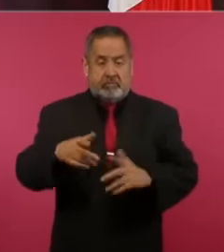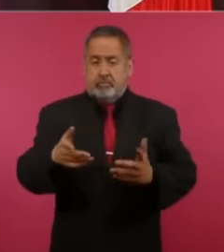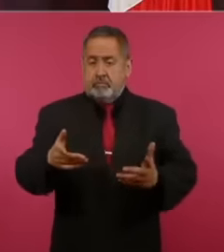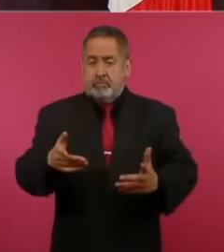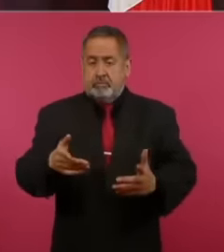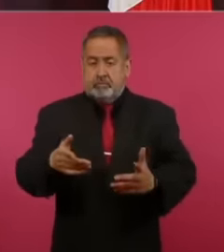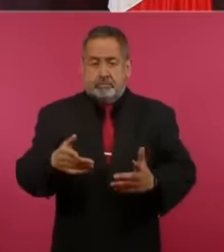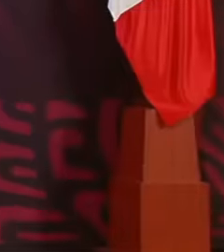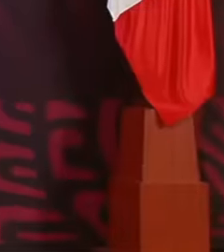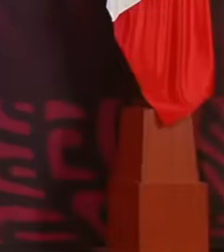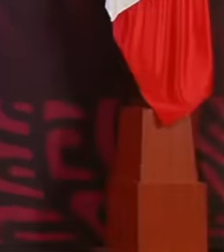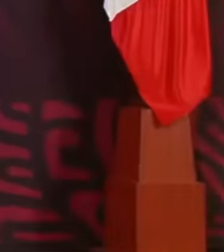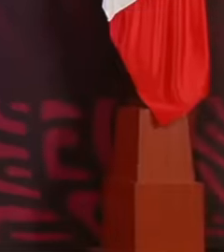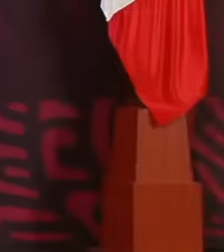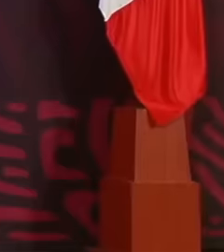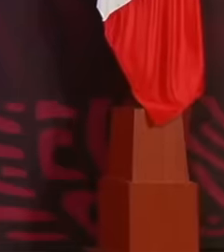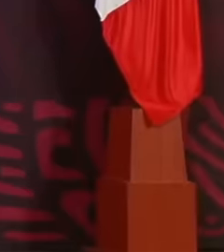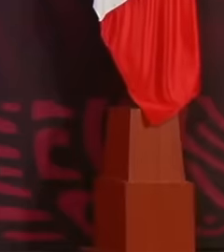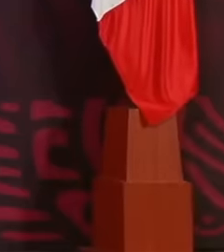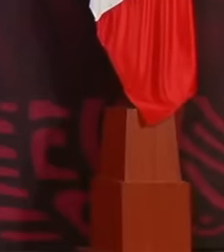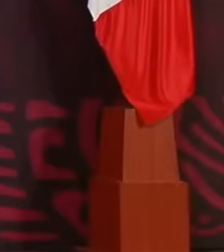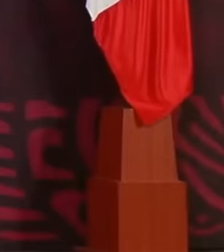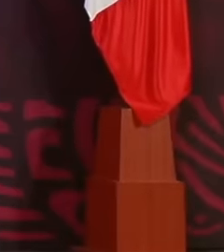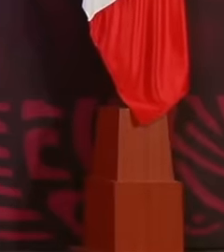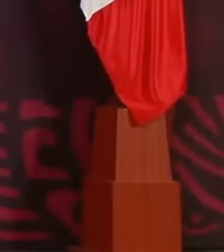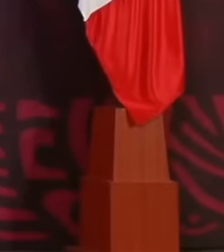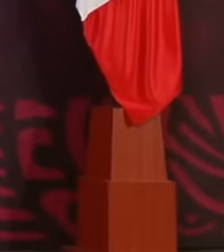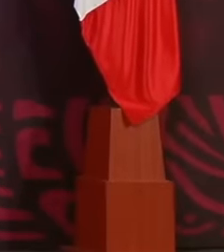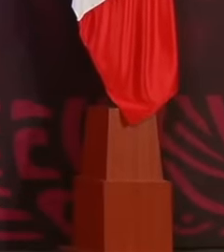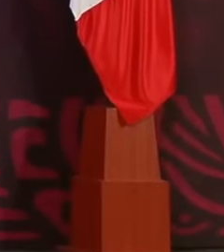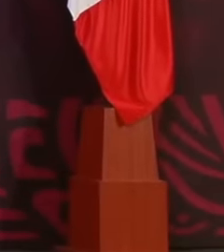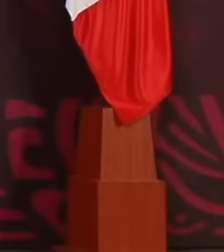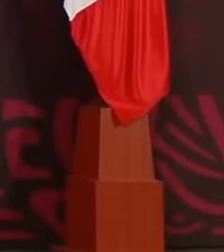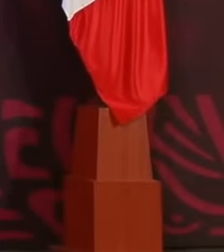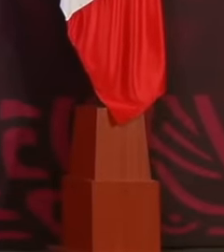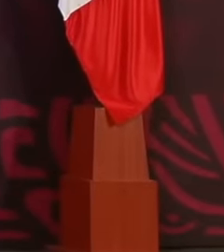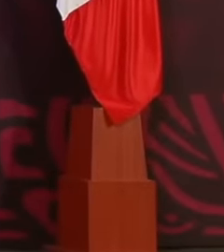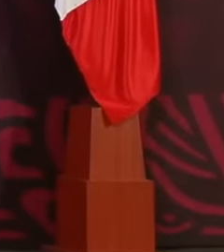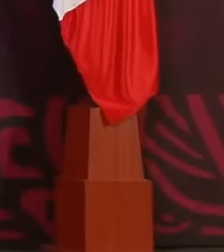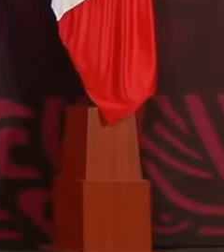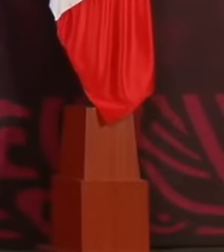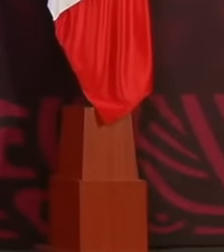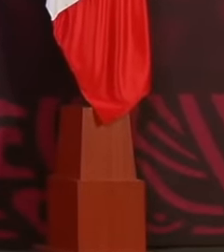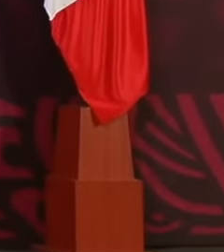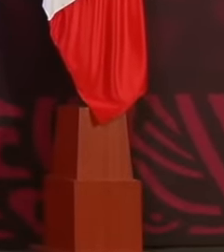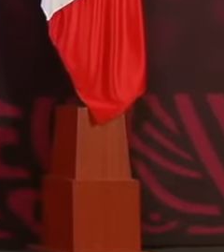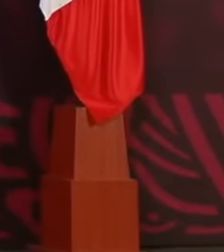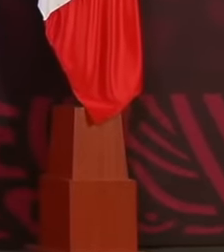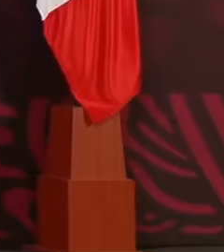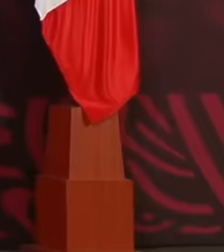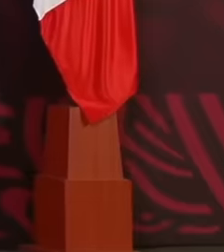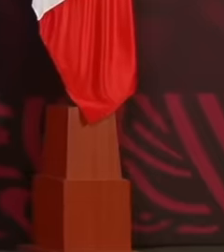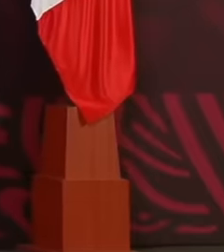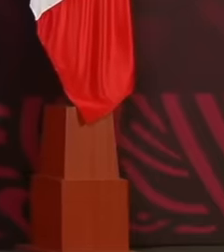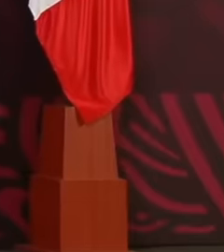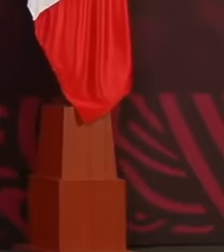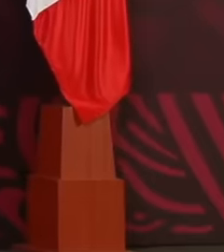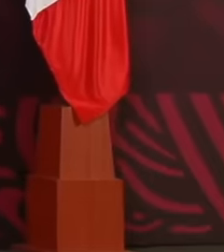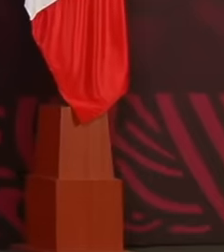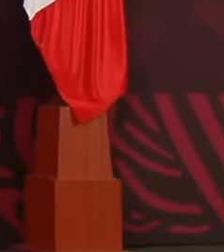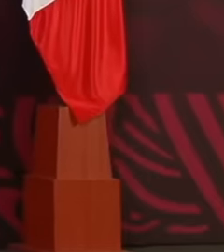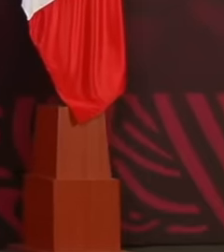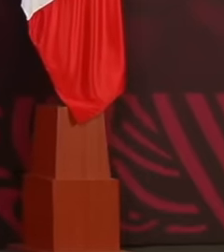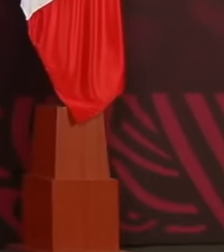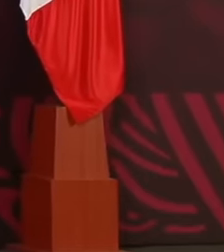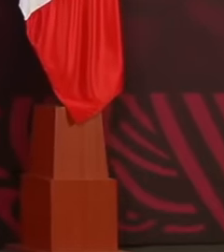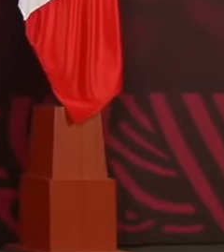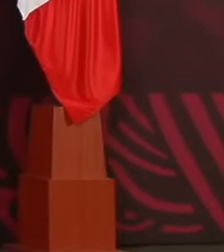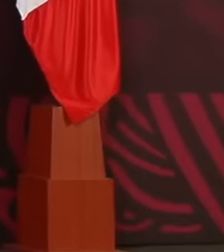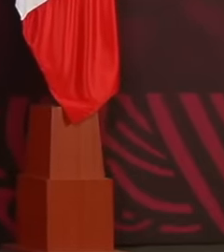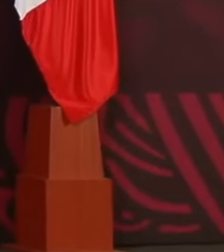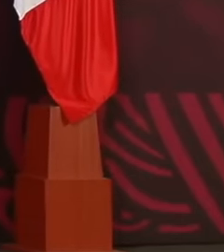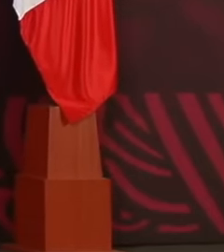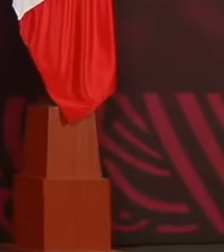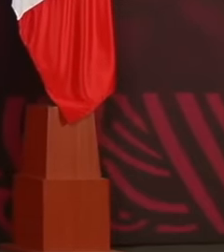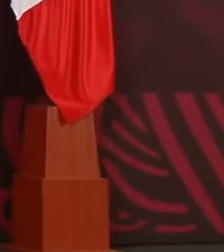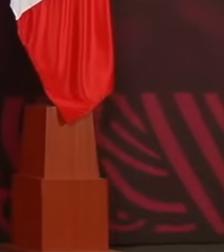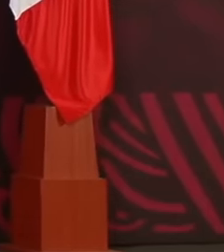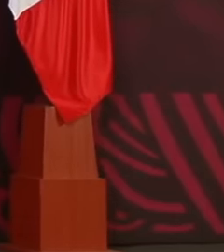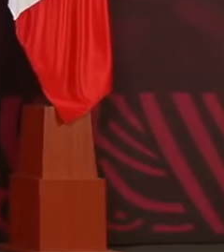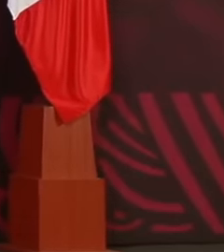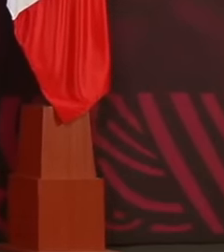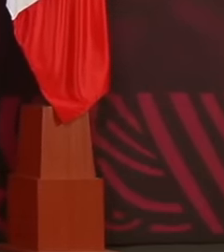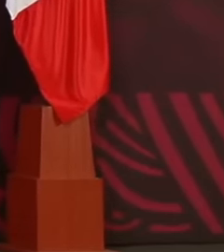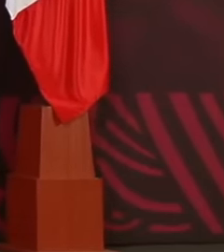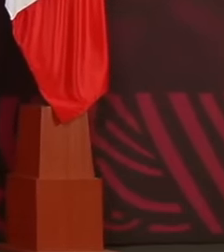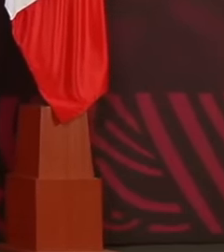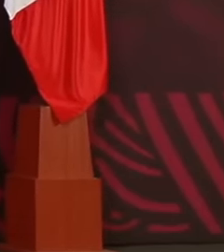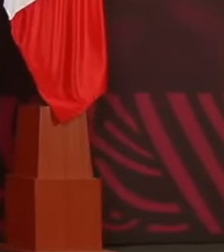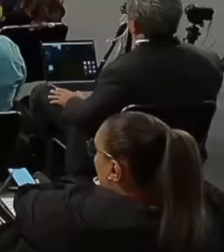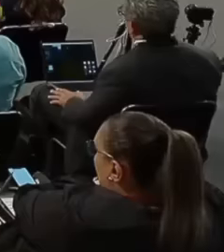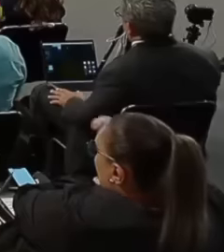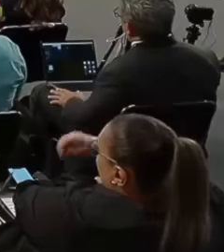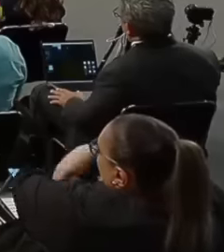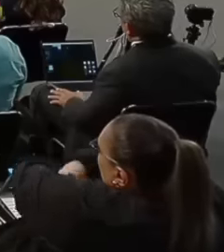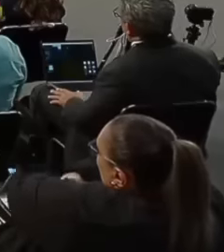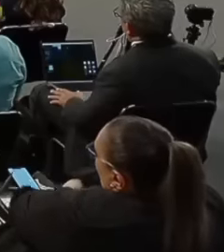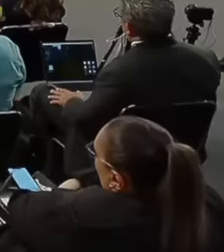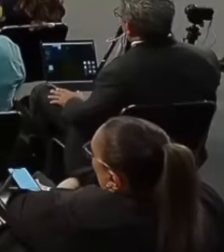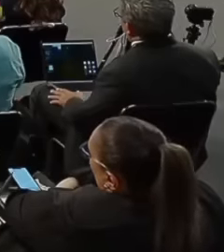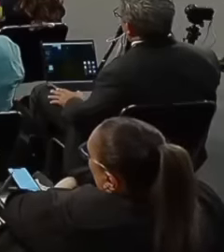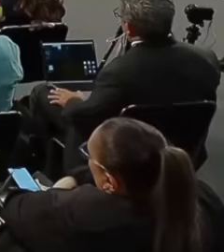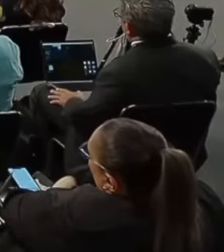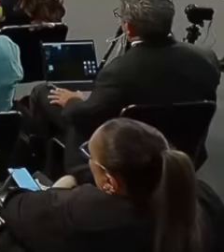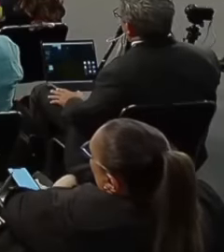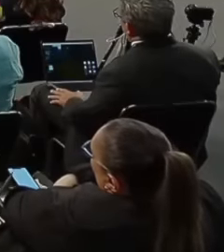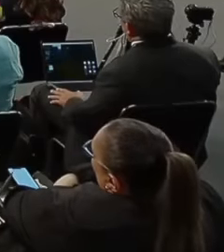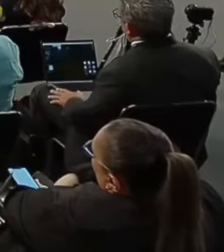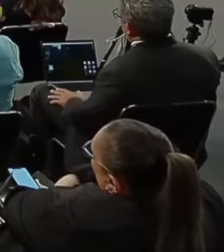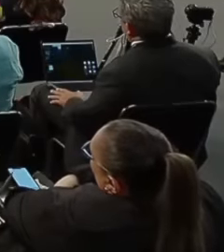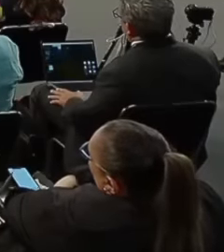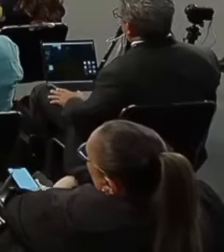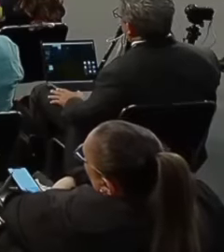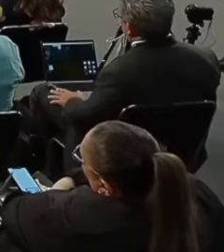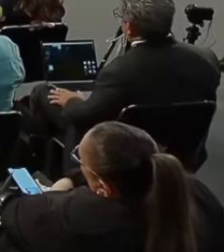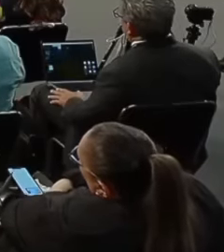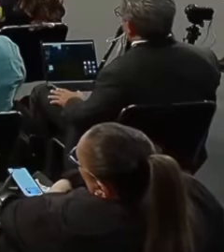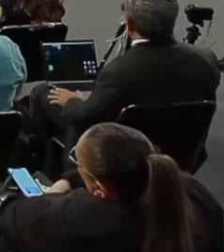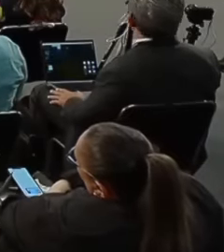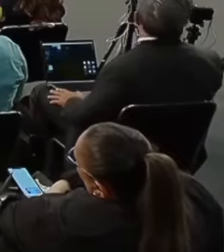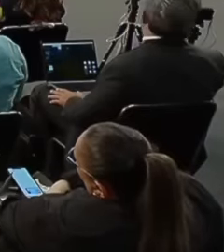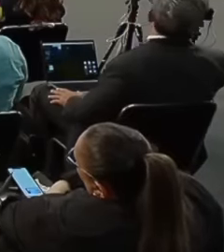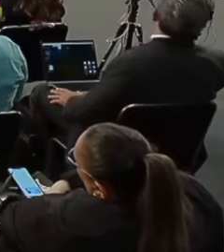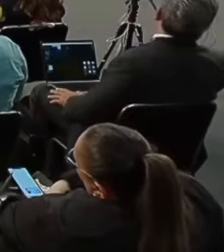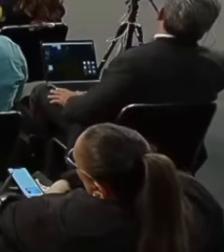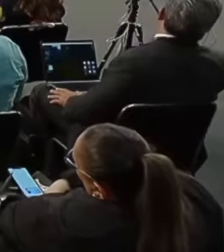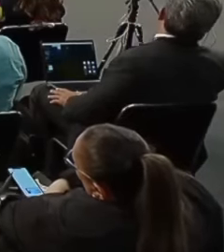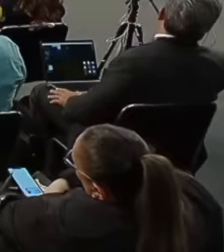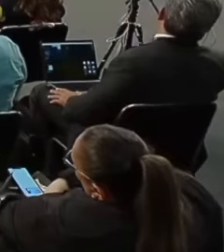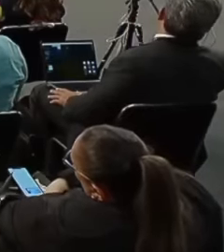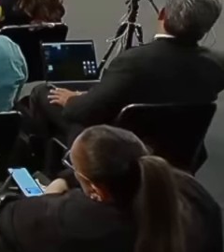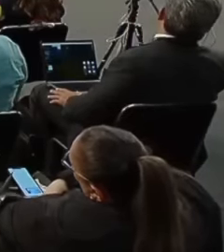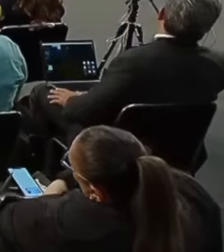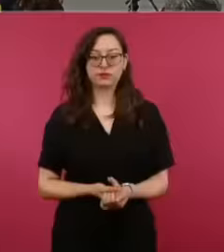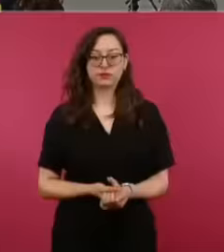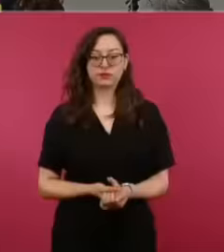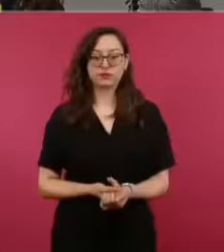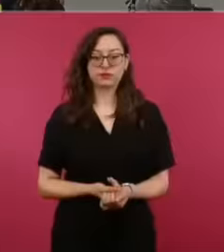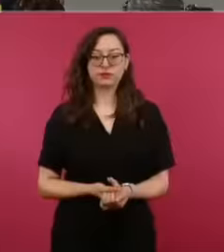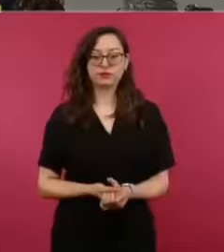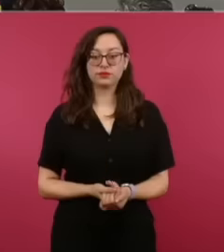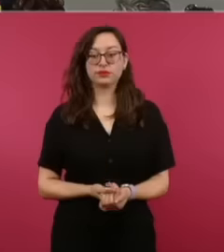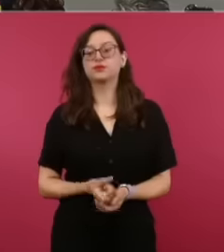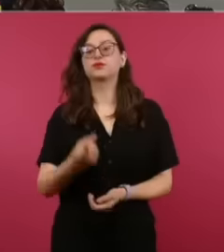and here here in the 11 ten 27 Look at what irrational here he takes over and they take over the government because he did not